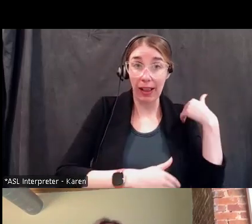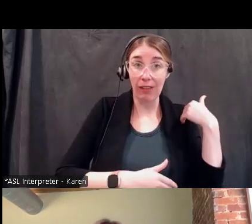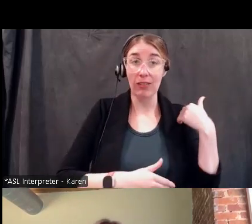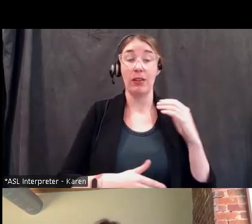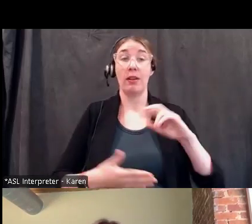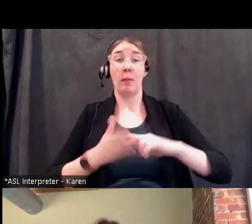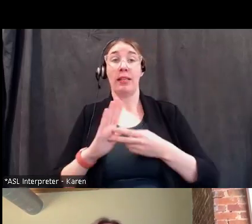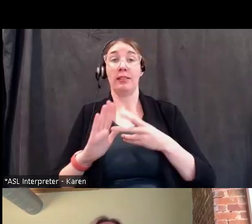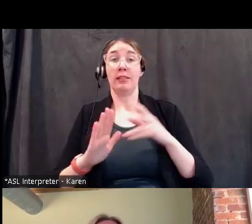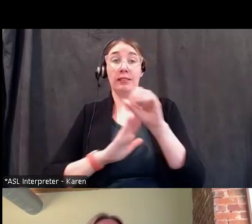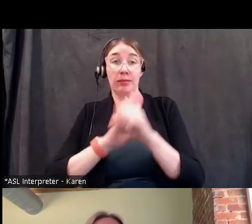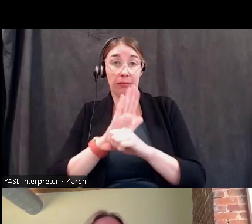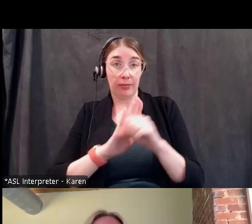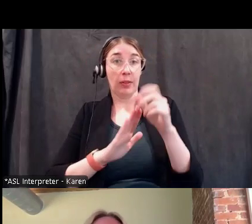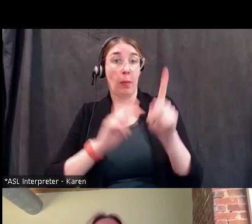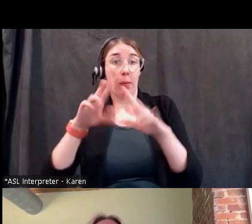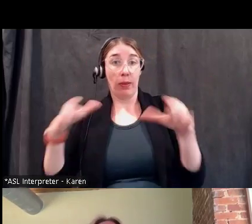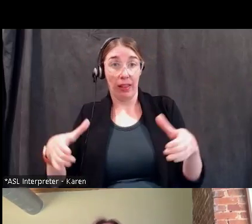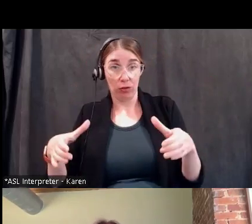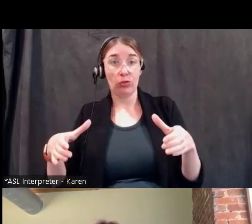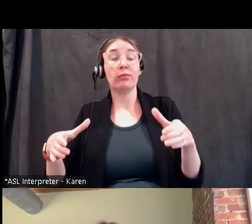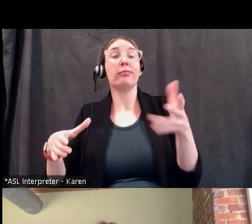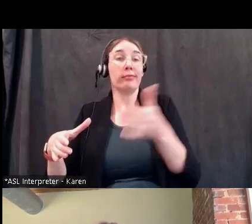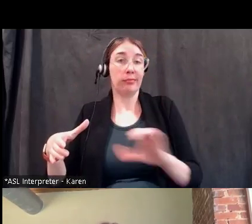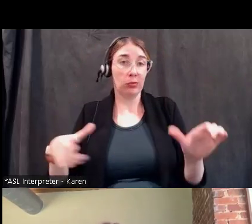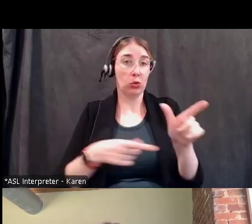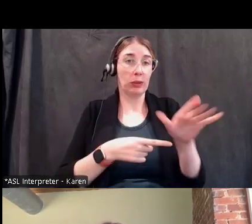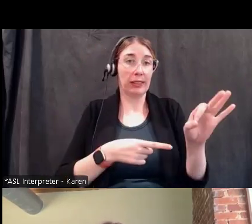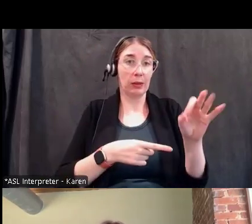that averages out to 1 in 3 adults. So in Georgia, there are more than